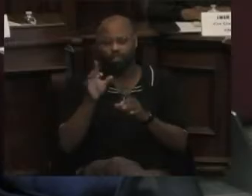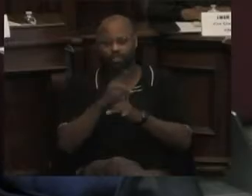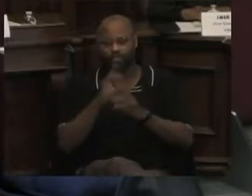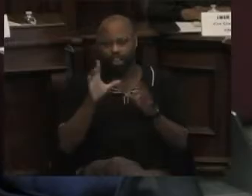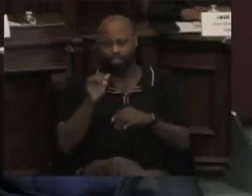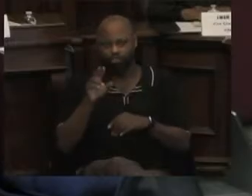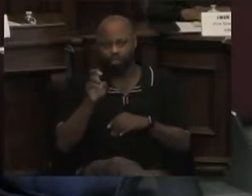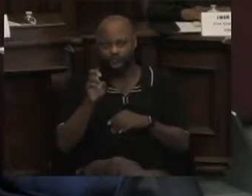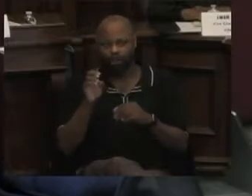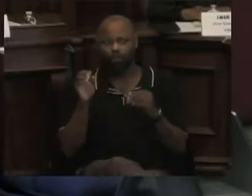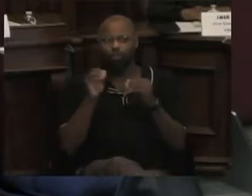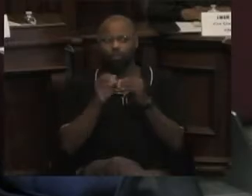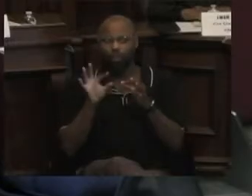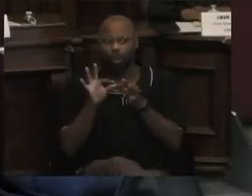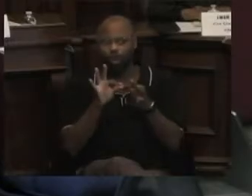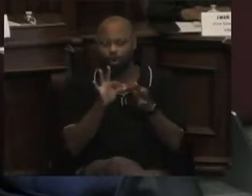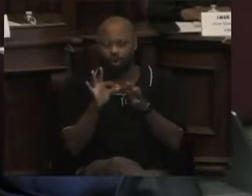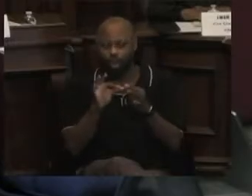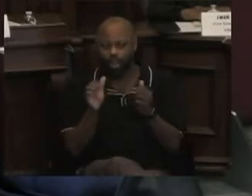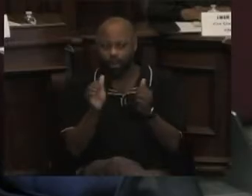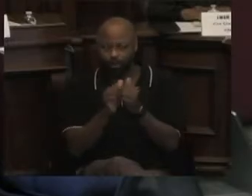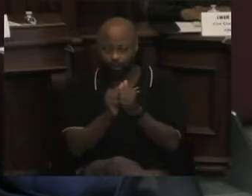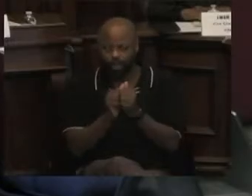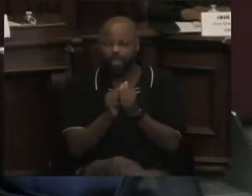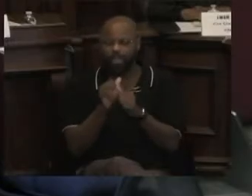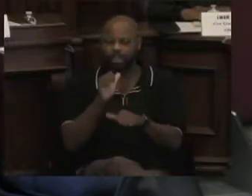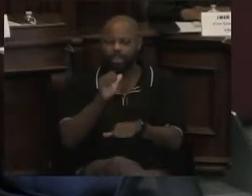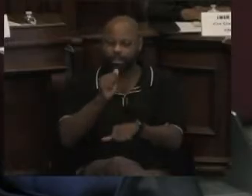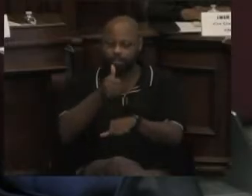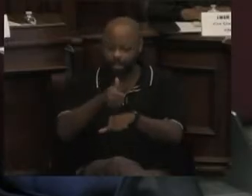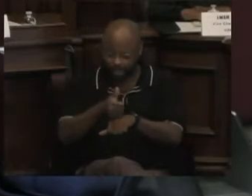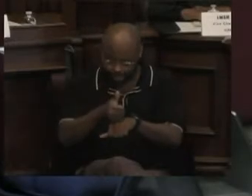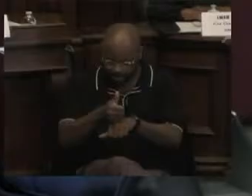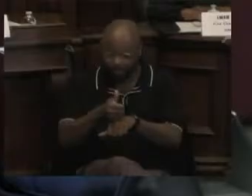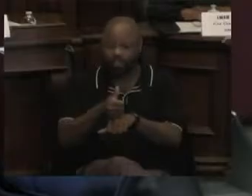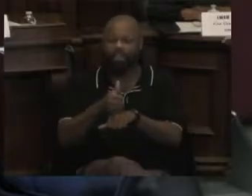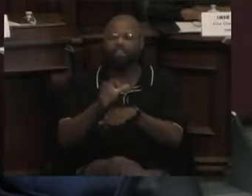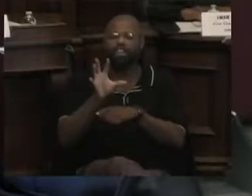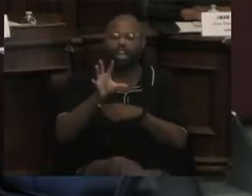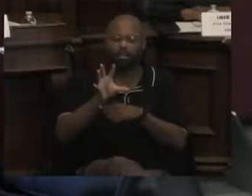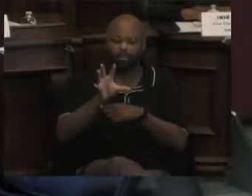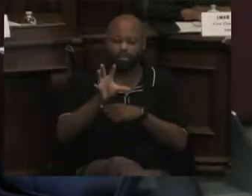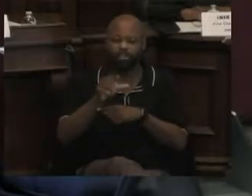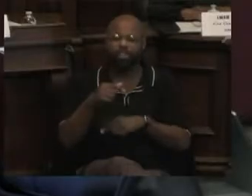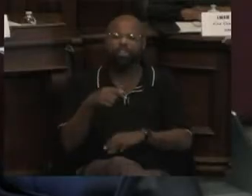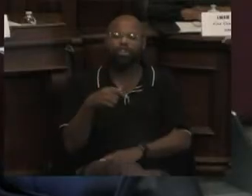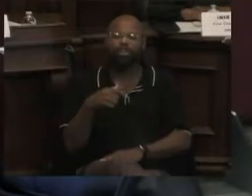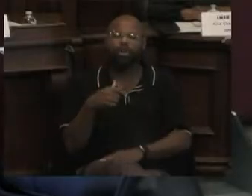differ greatly, it was true that violent crime was just